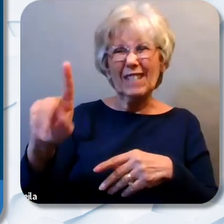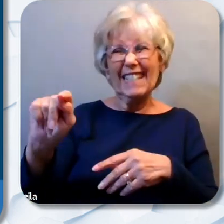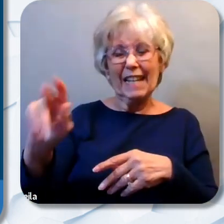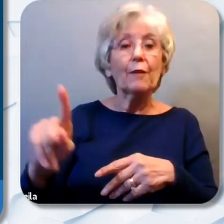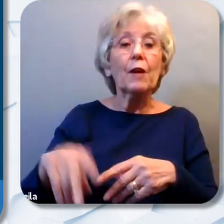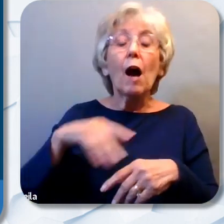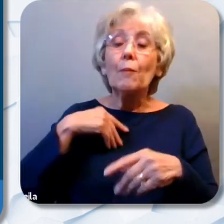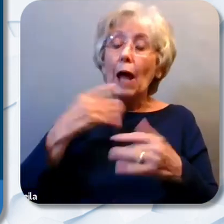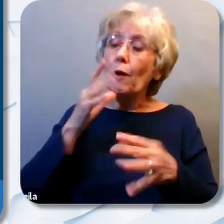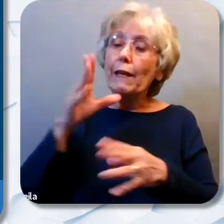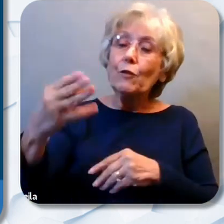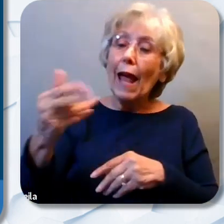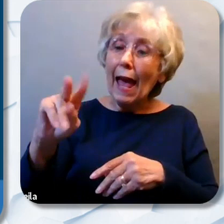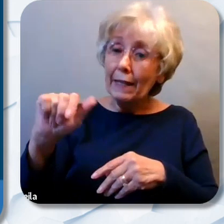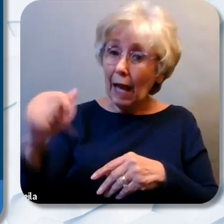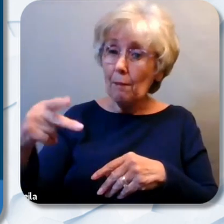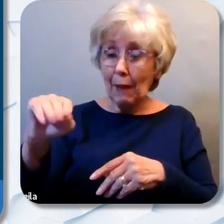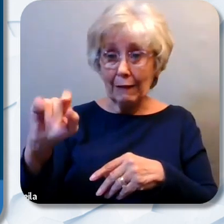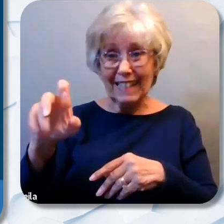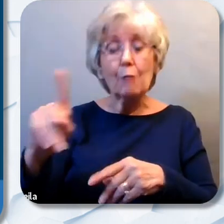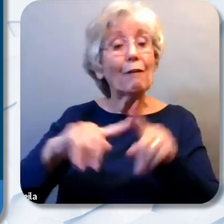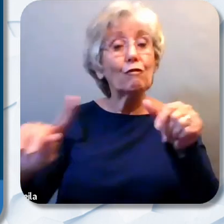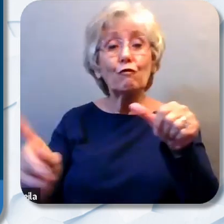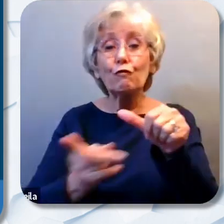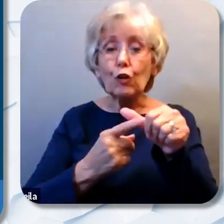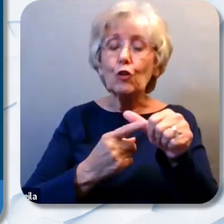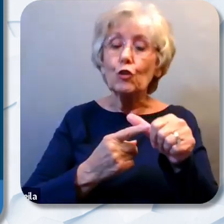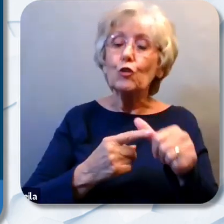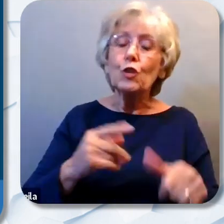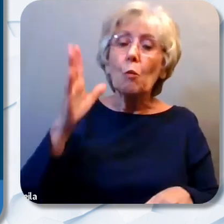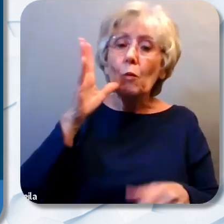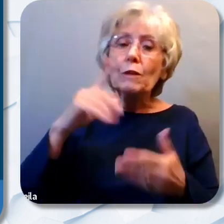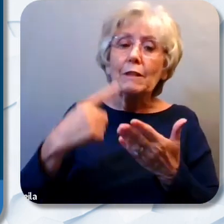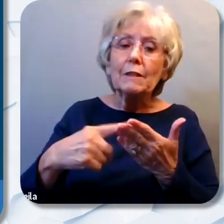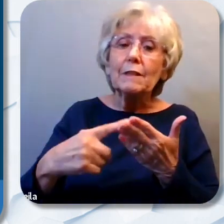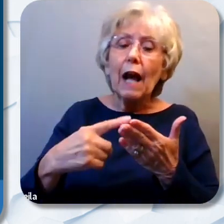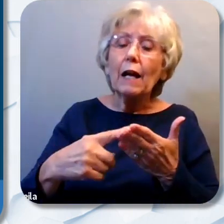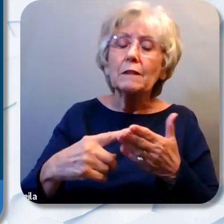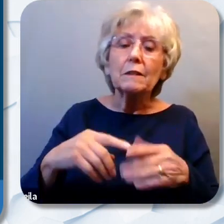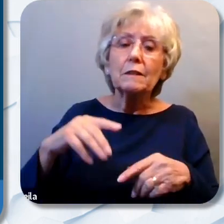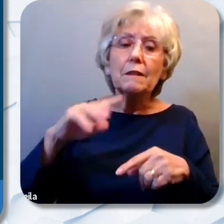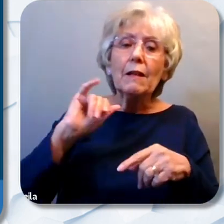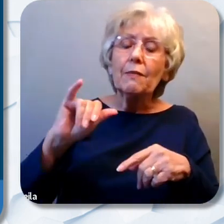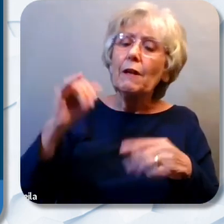working on early childhood issues at the learning Policy Institute to provide some thoughts and